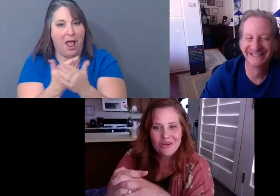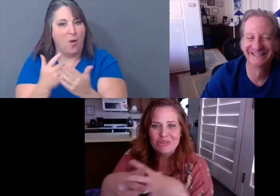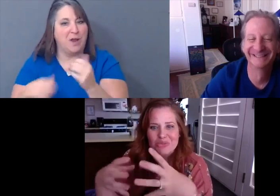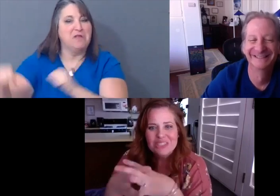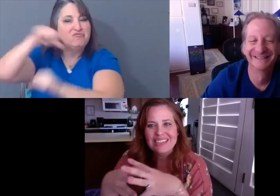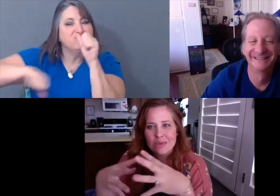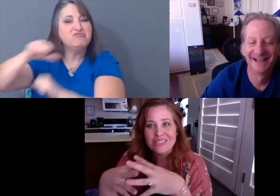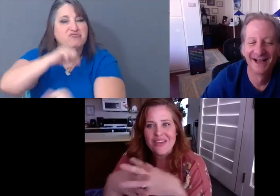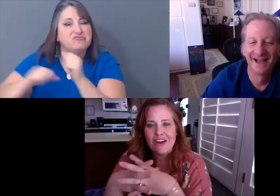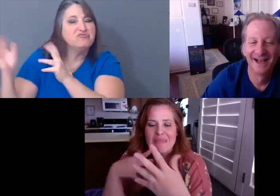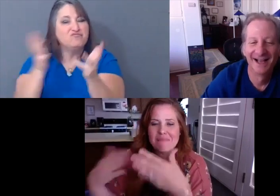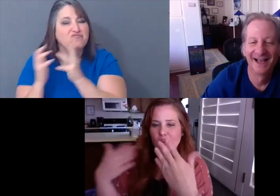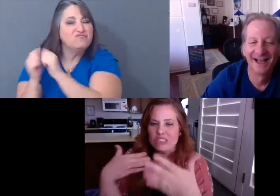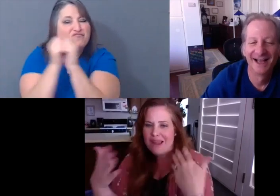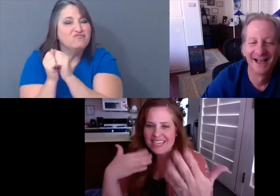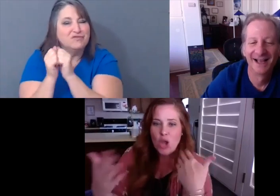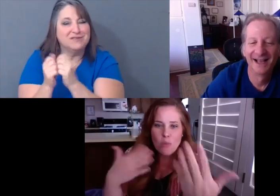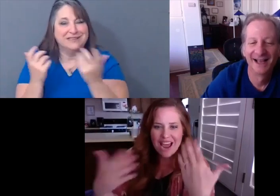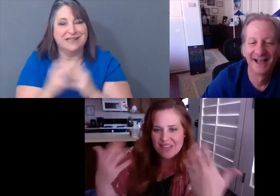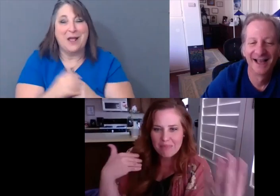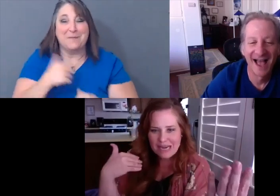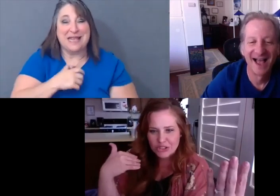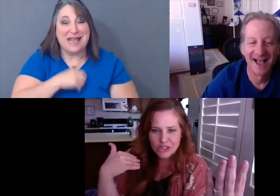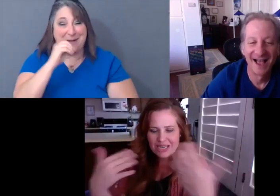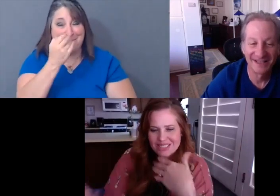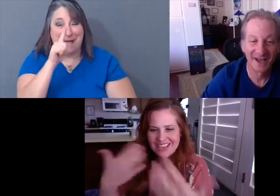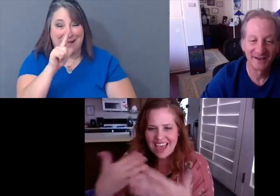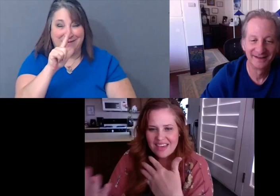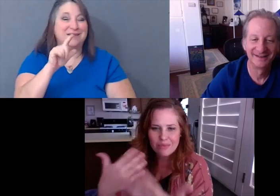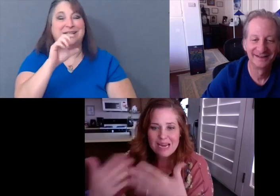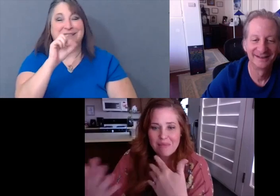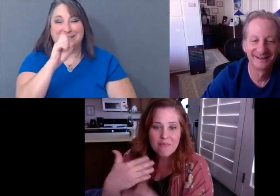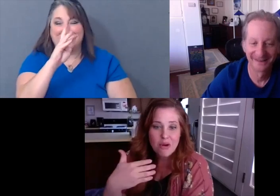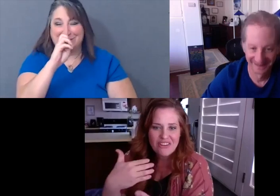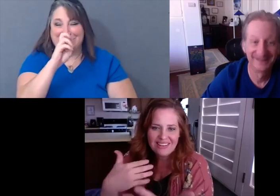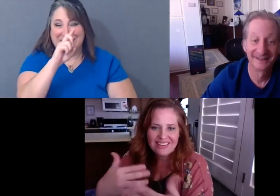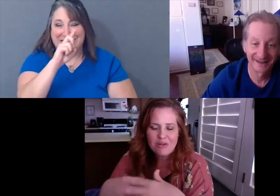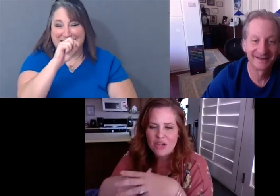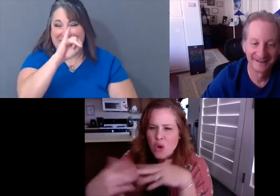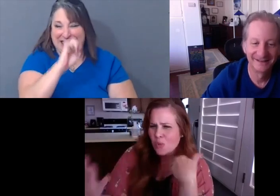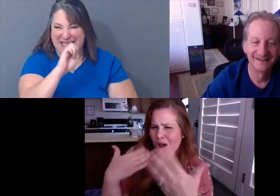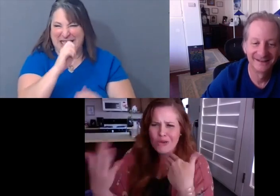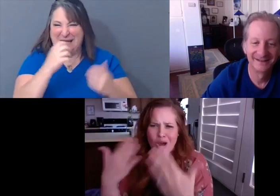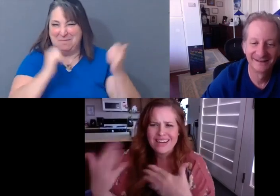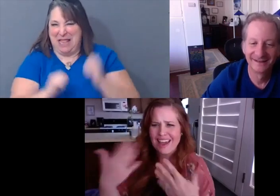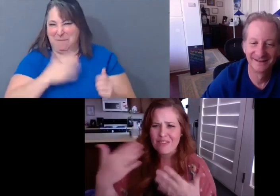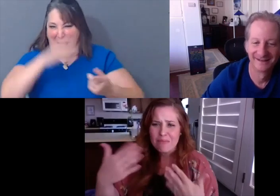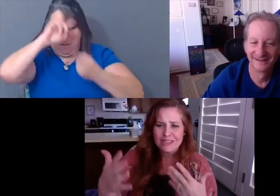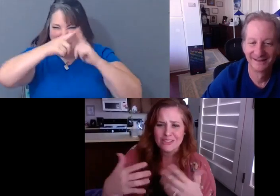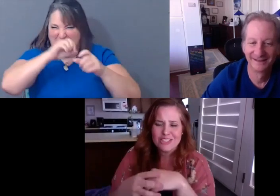So it was really, it was there. And me and Michael Spady, we had that banter. He was the guy that played my boyfriend in the movie. We already had that banter.